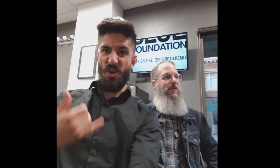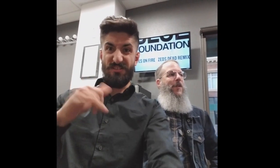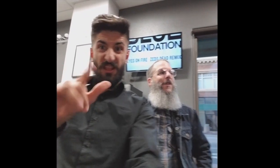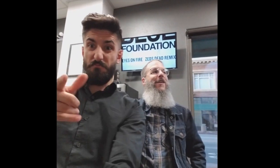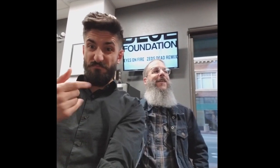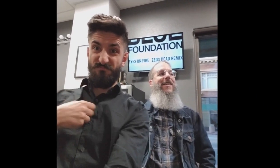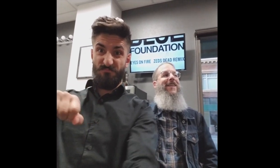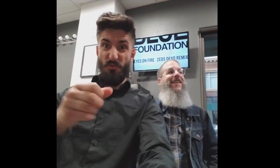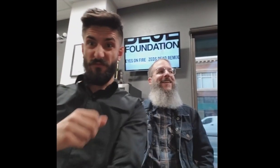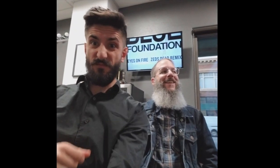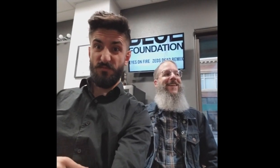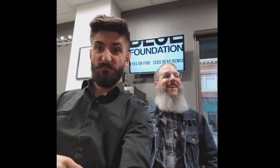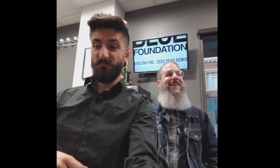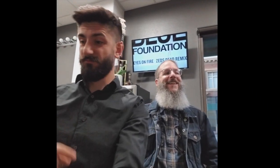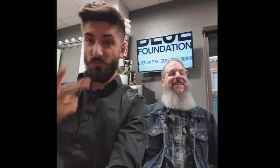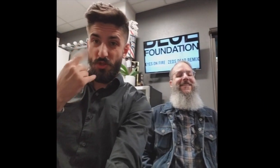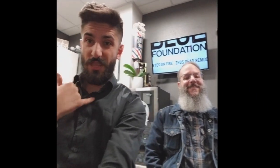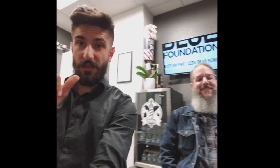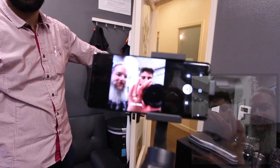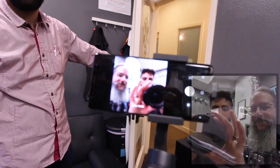It still stables even though I move it!